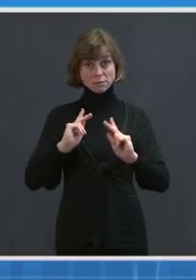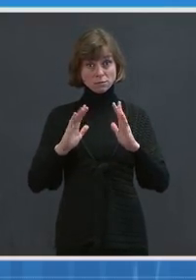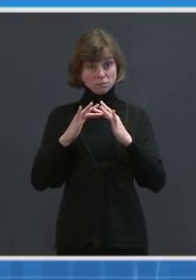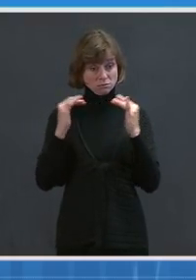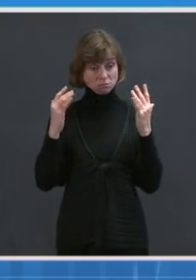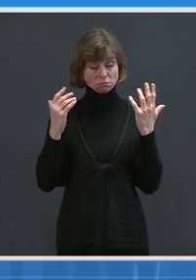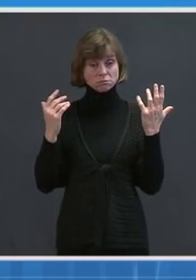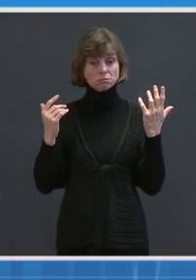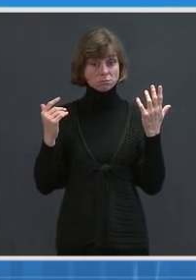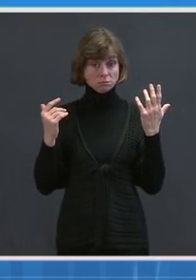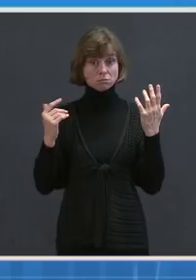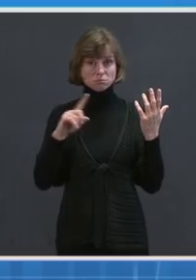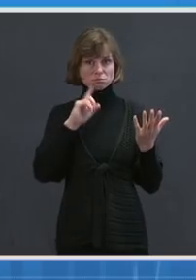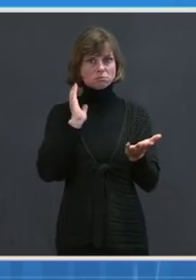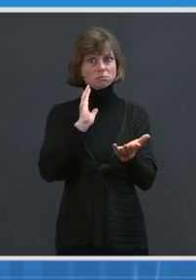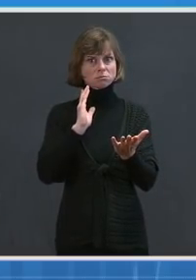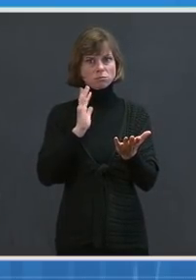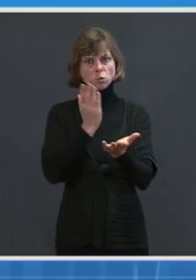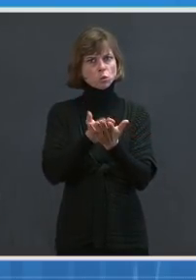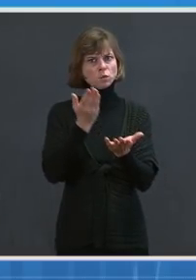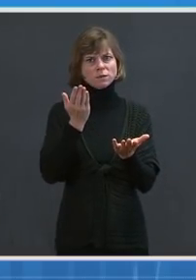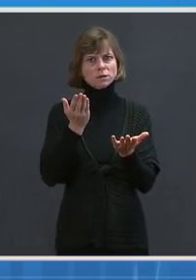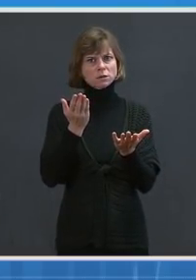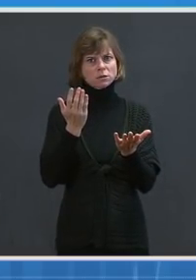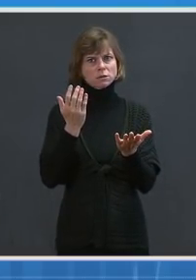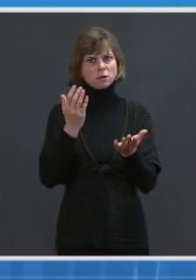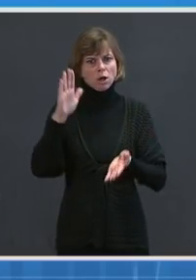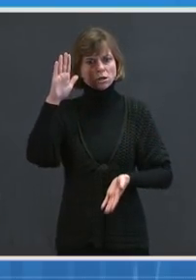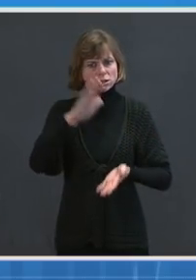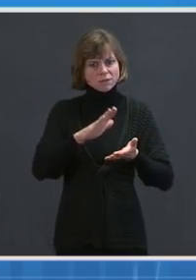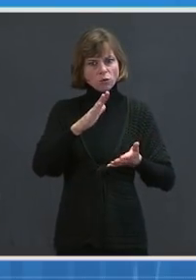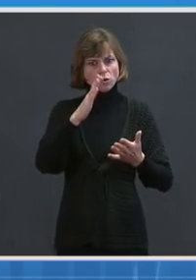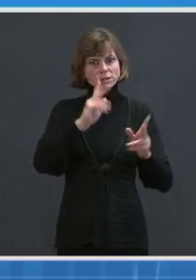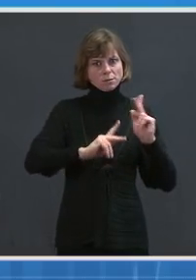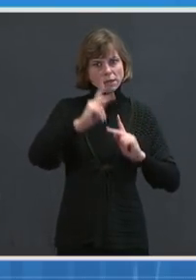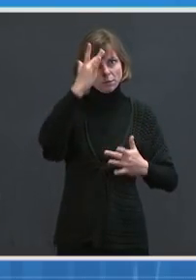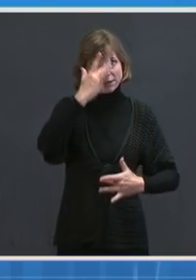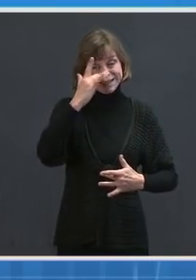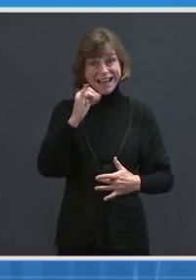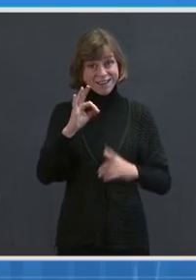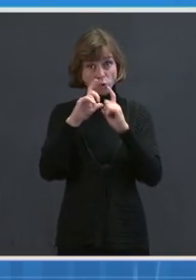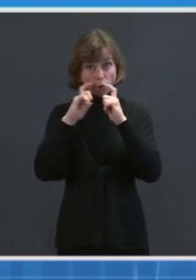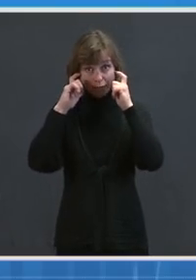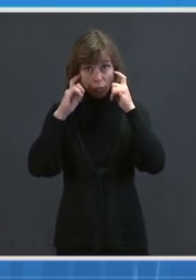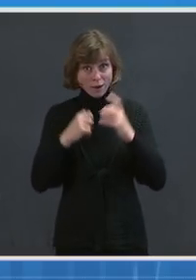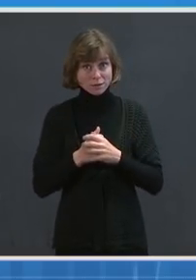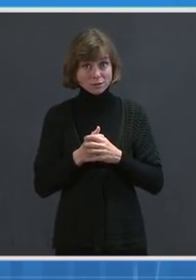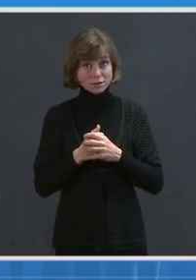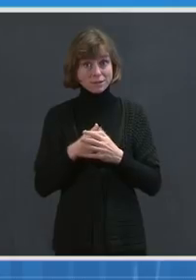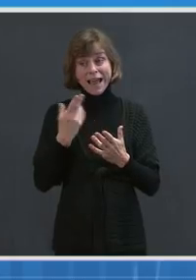that has demonstrated that you have decreases in cases and deaths when you wear masks, and you have increases in cases and deaths